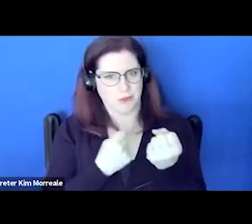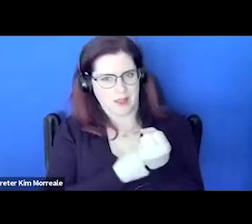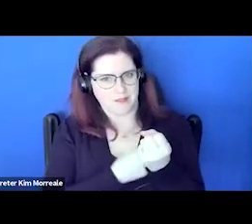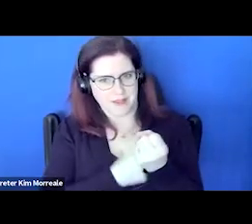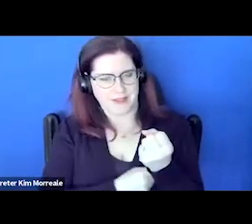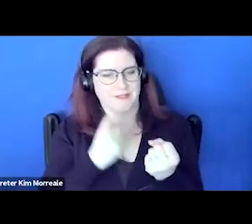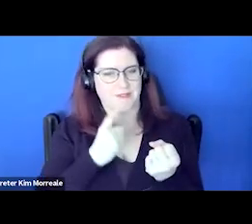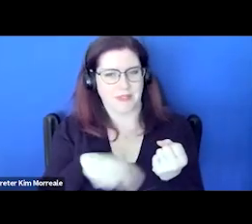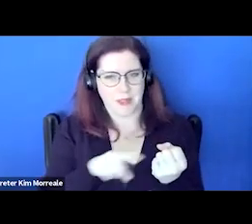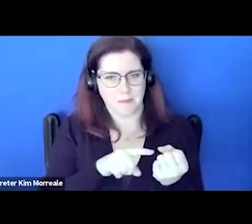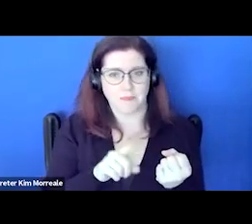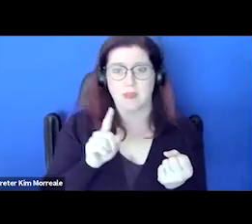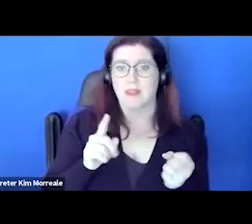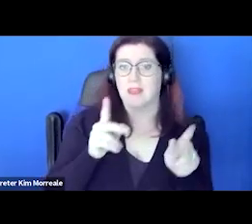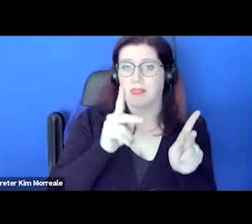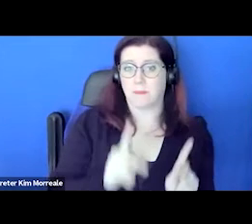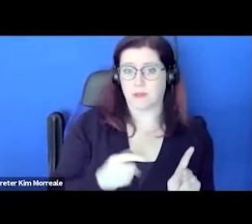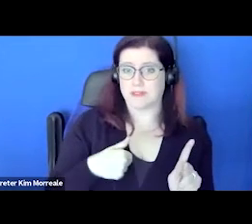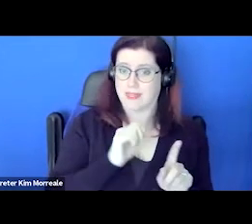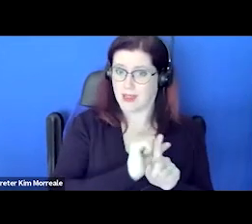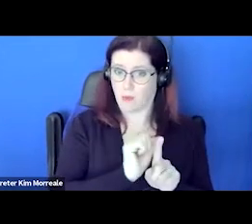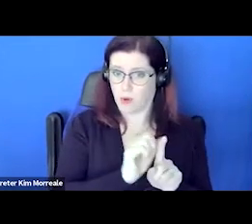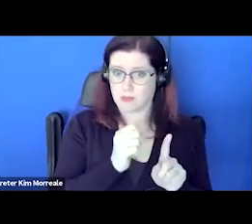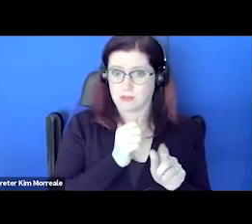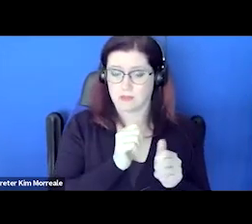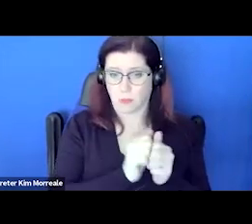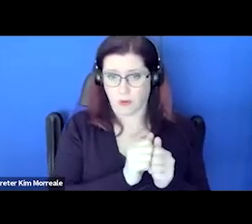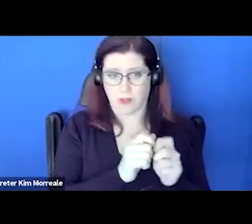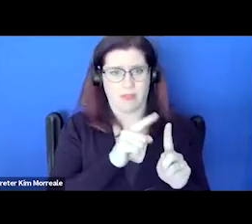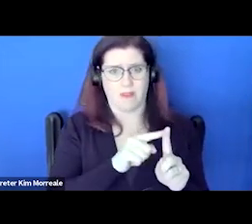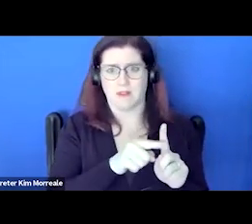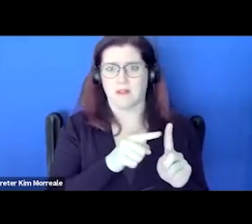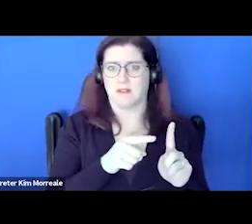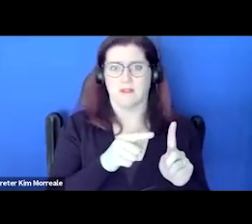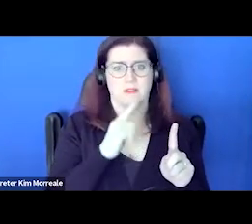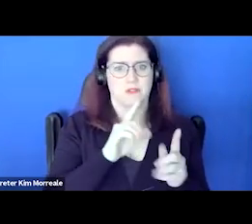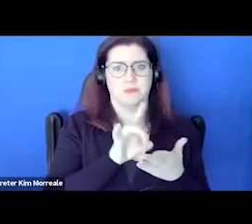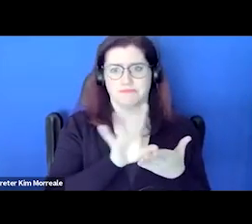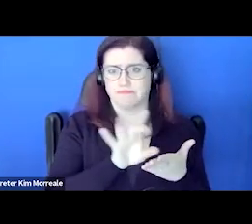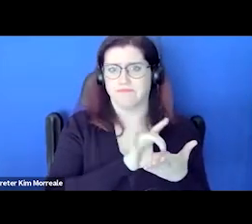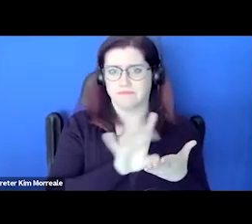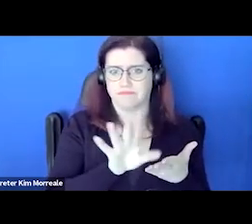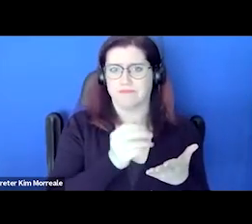The individual that I worked with, she had who doors close to her because she was unfortunately